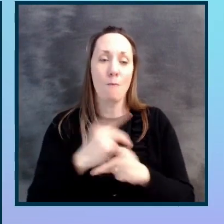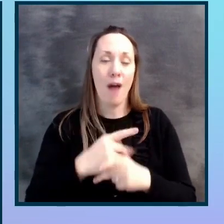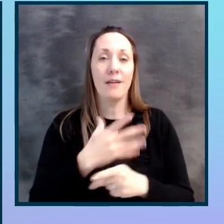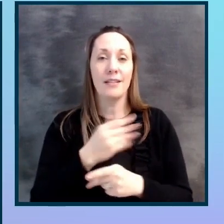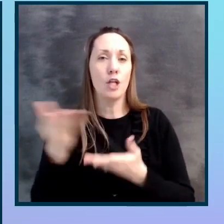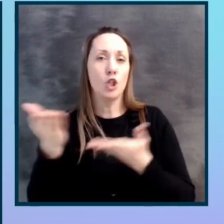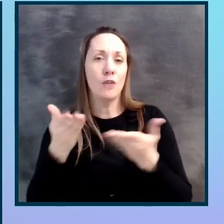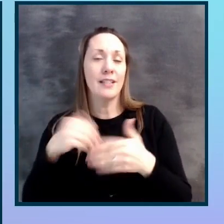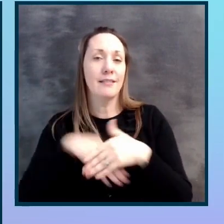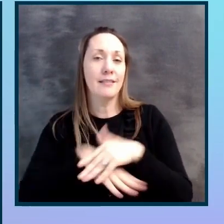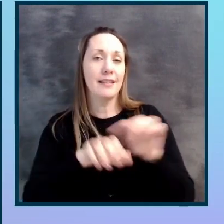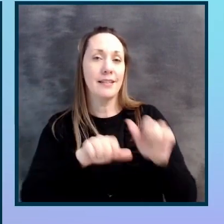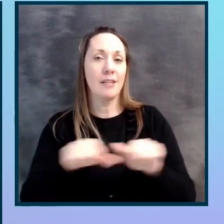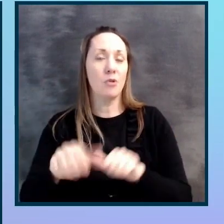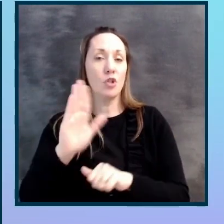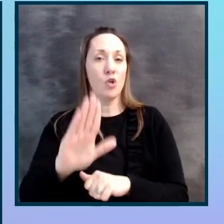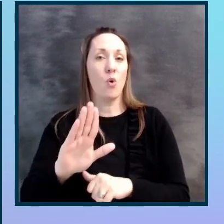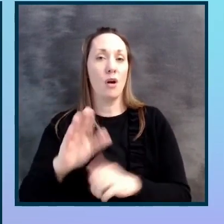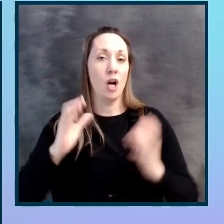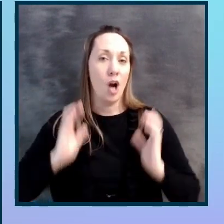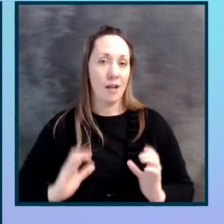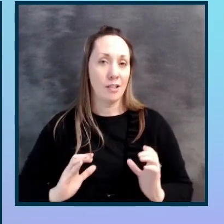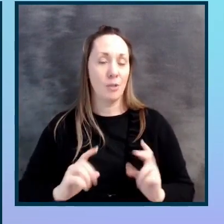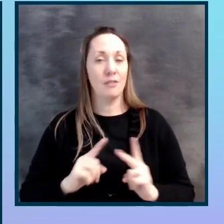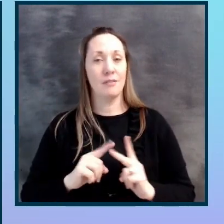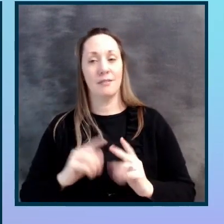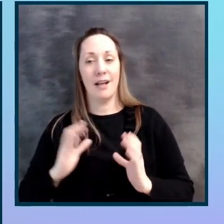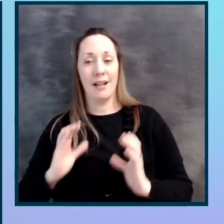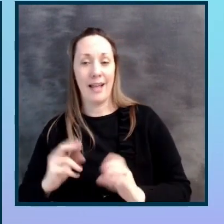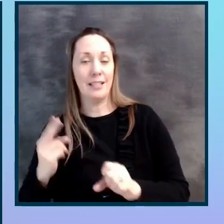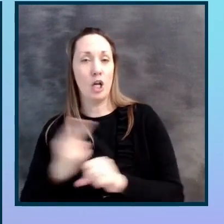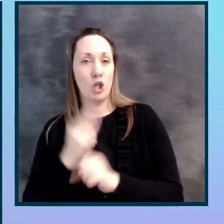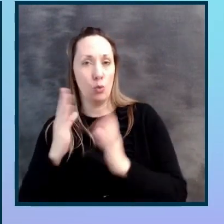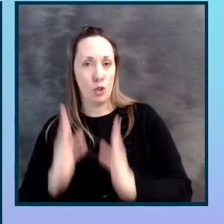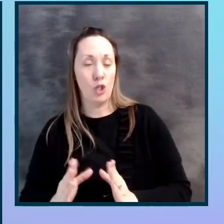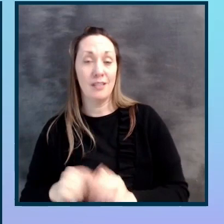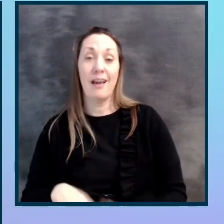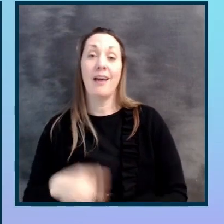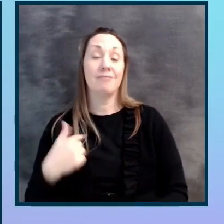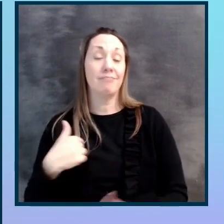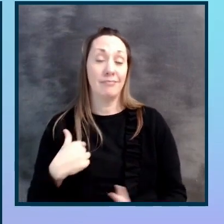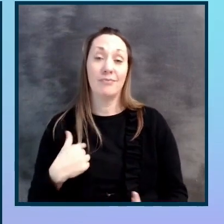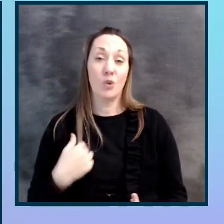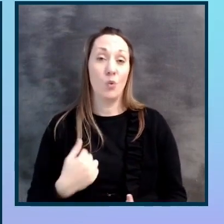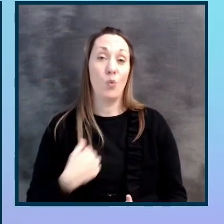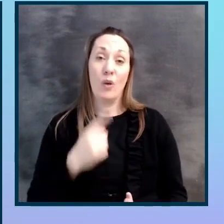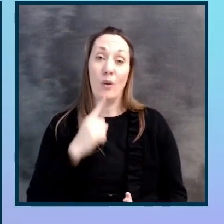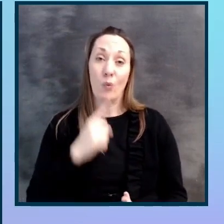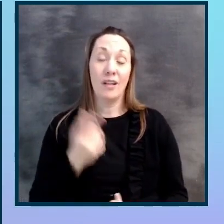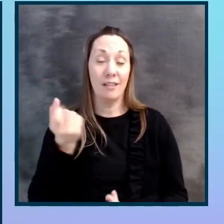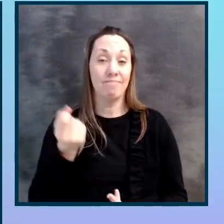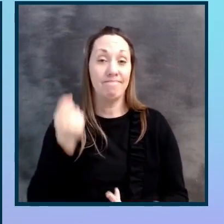accessible to your customers, clients, and users. And believe me, we really understand